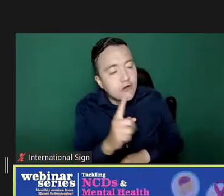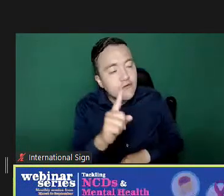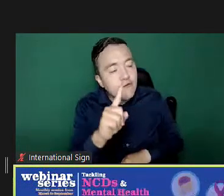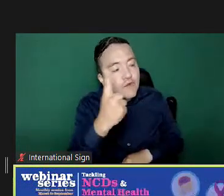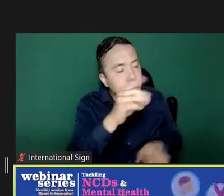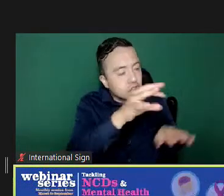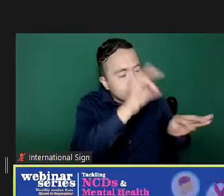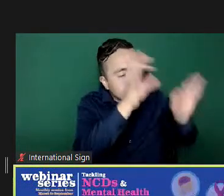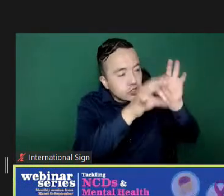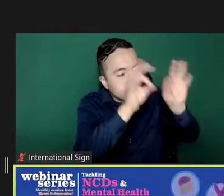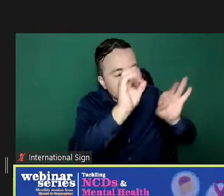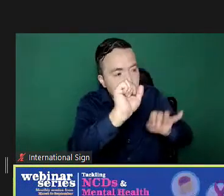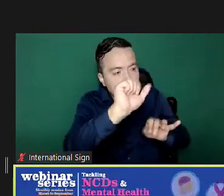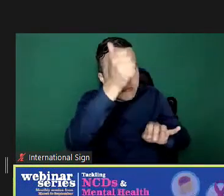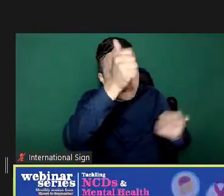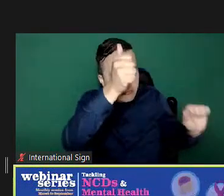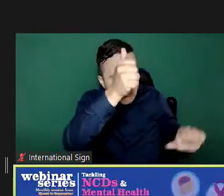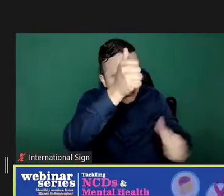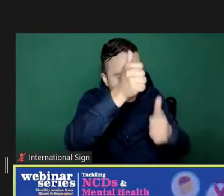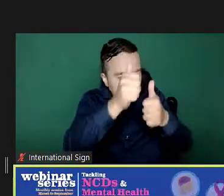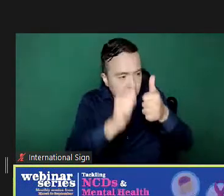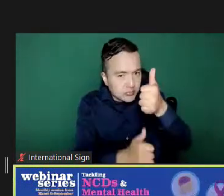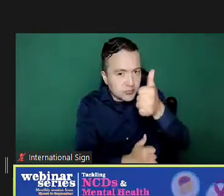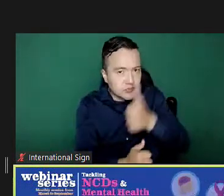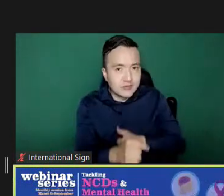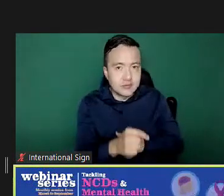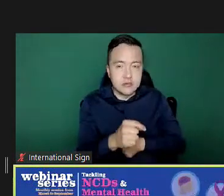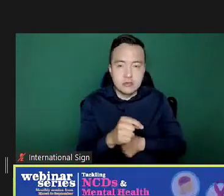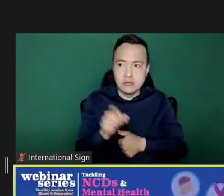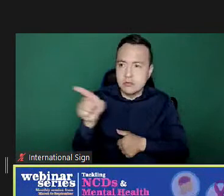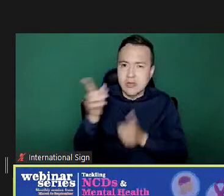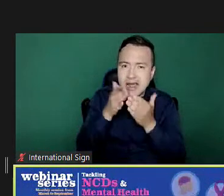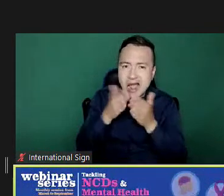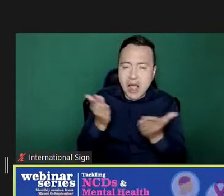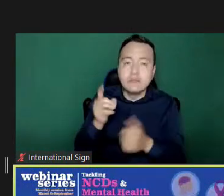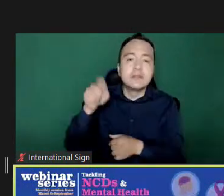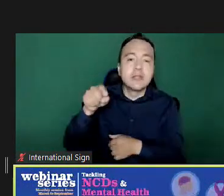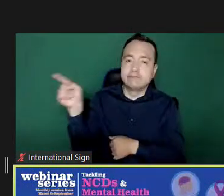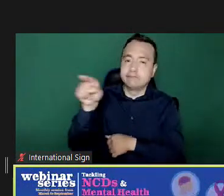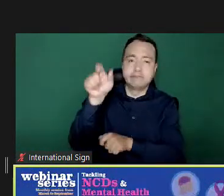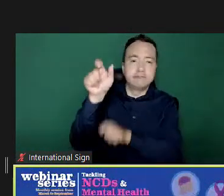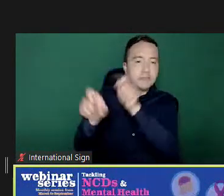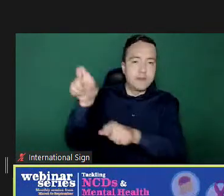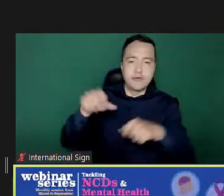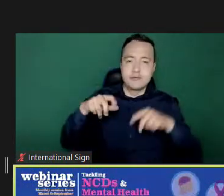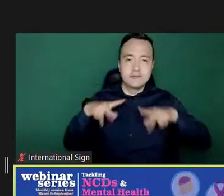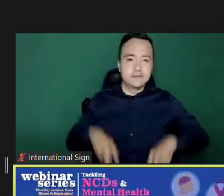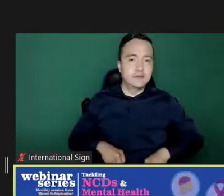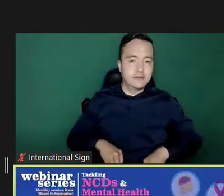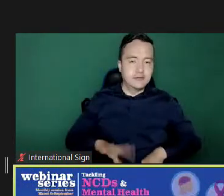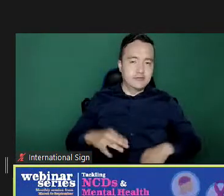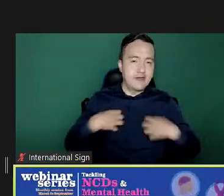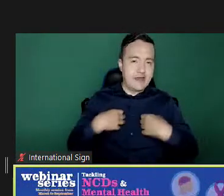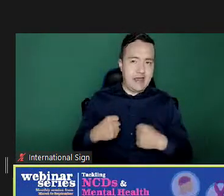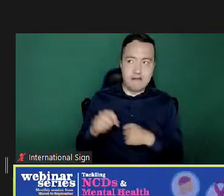of health for NCDs, and the creation of alliances to develop normative, legal, and regulatory frameworks.